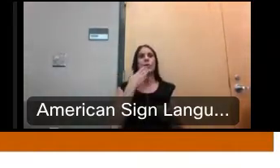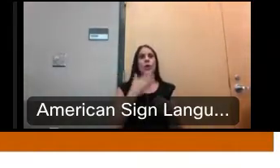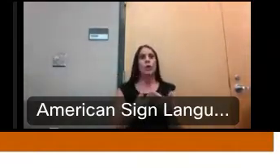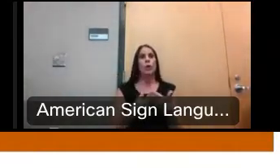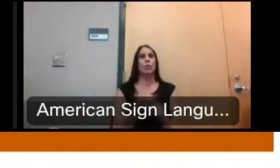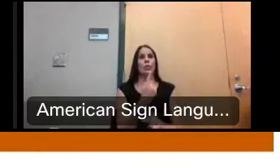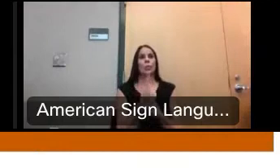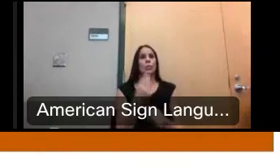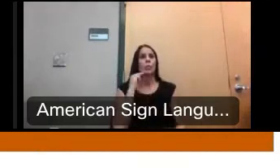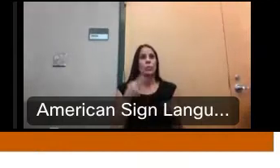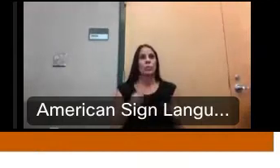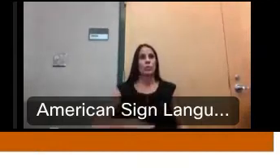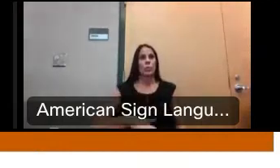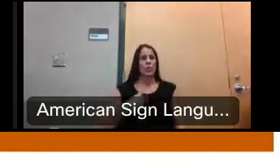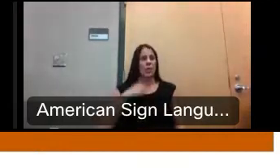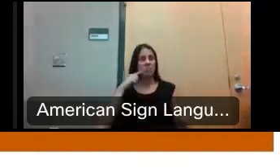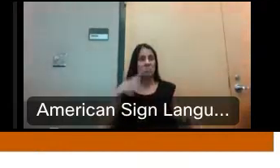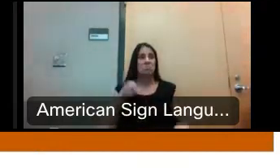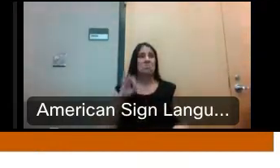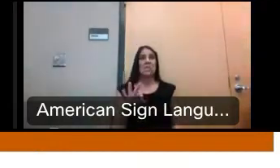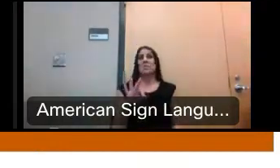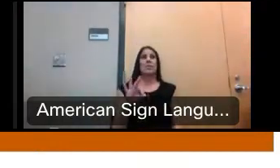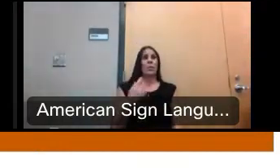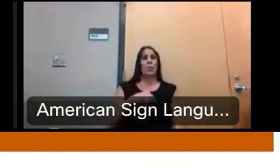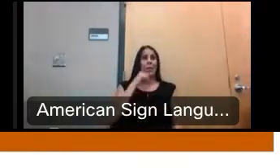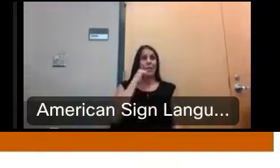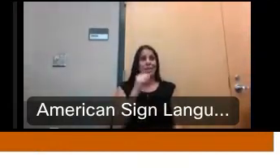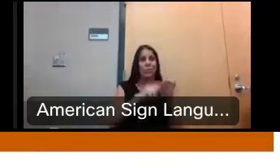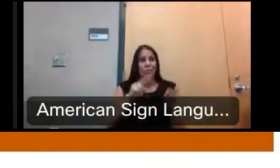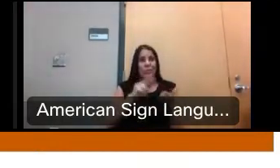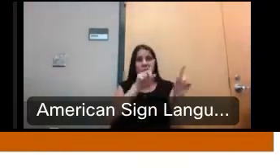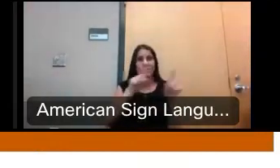I was like, shocked, like, if we hadn't done the research and tested it, we for sure what